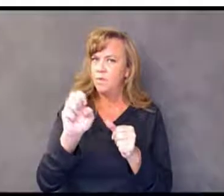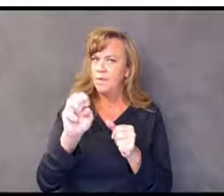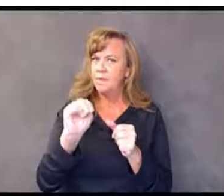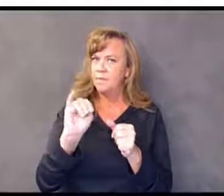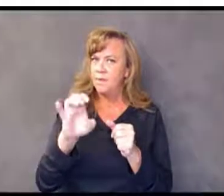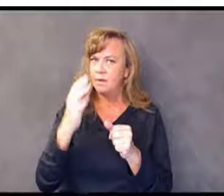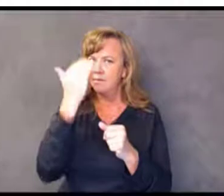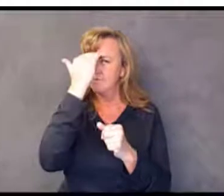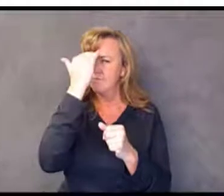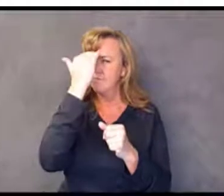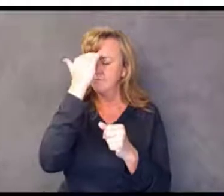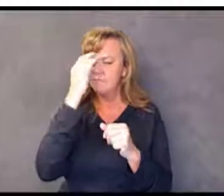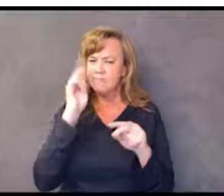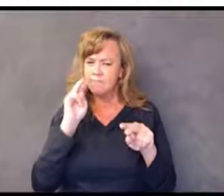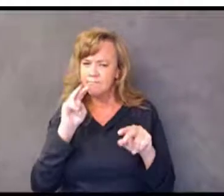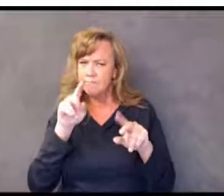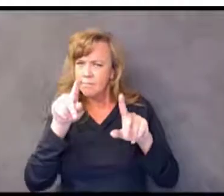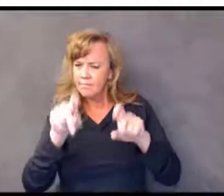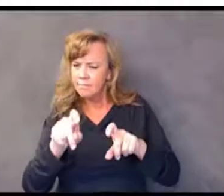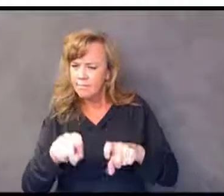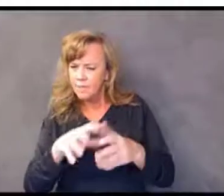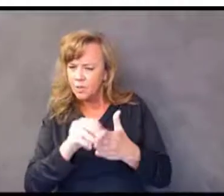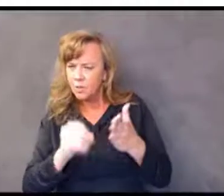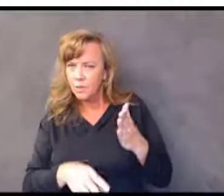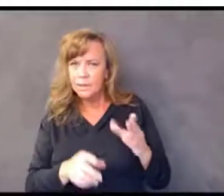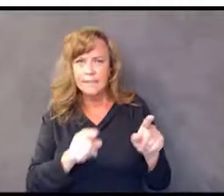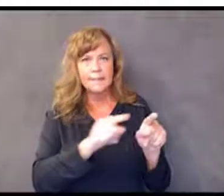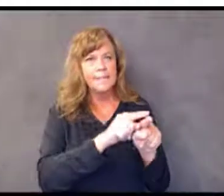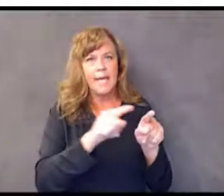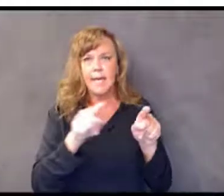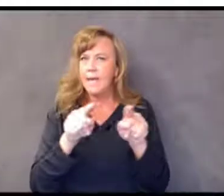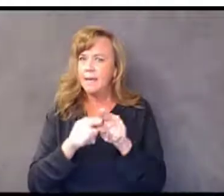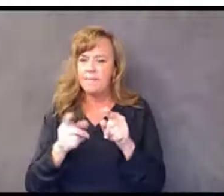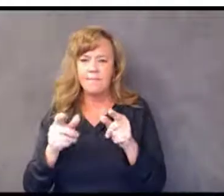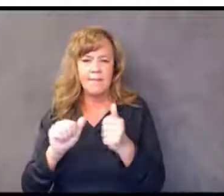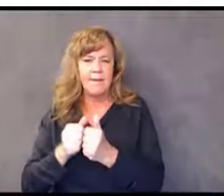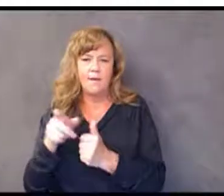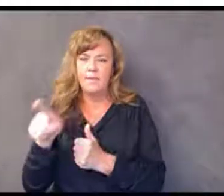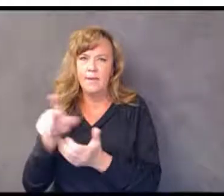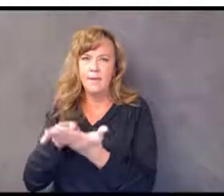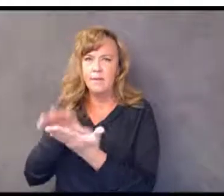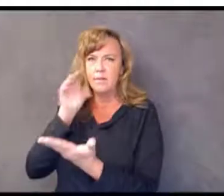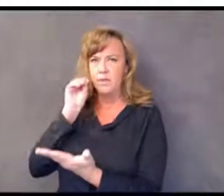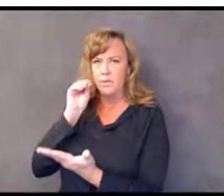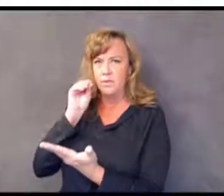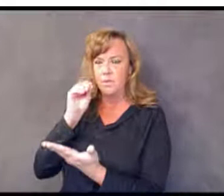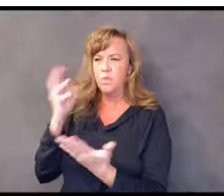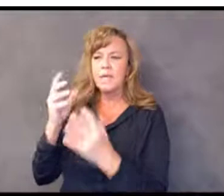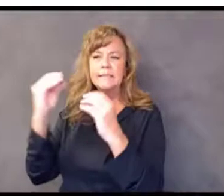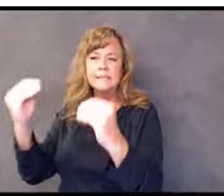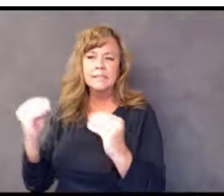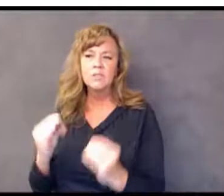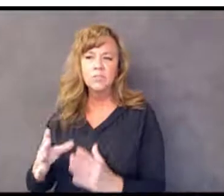in the way instruction is typically delivered, providing signs for pictures, visual phonics